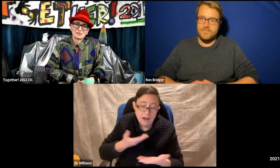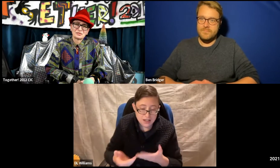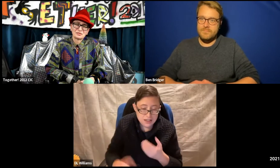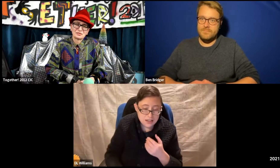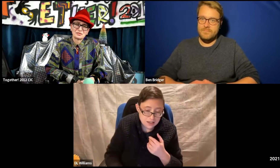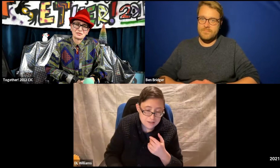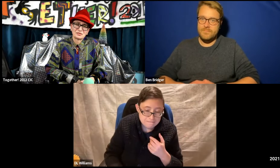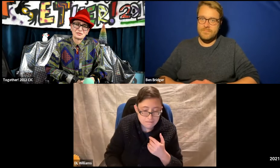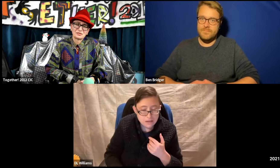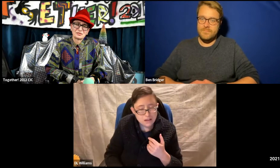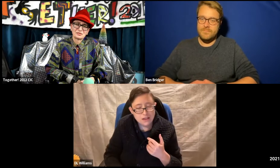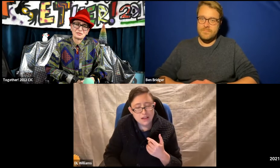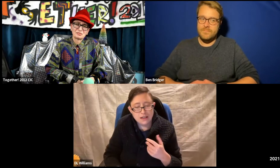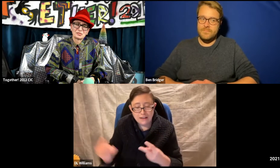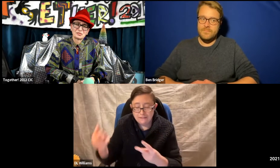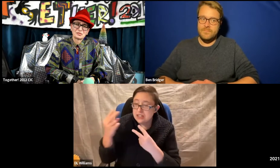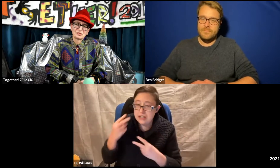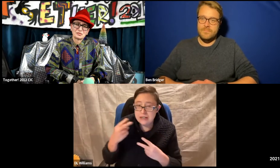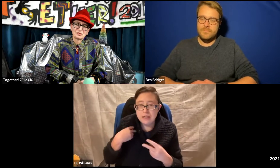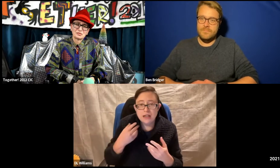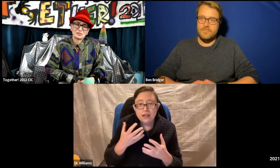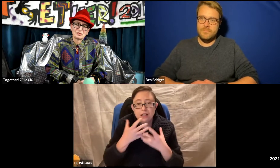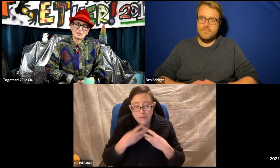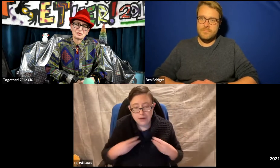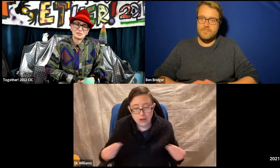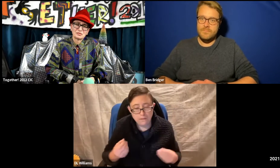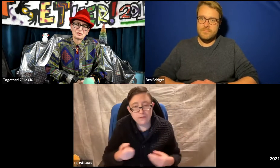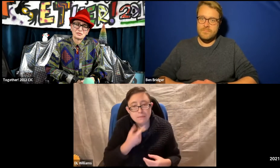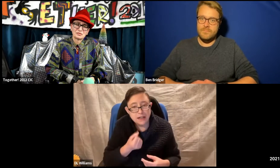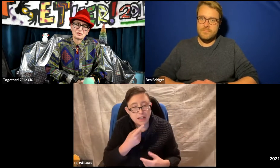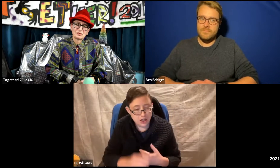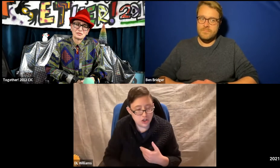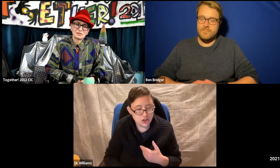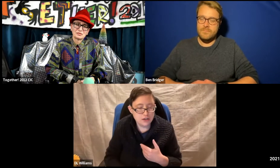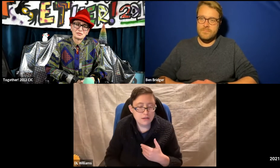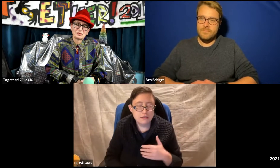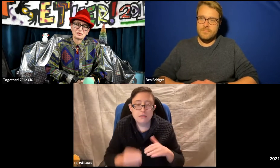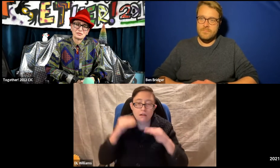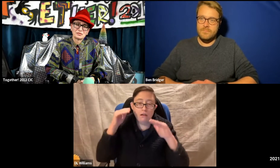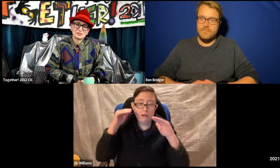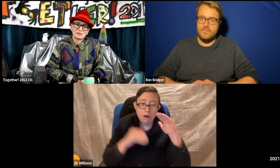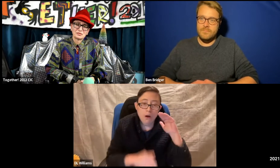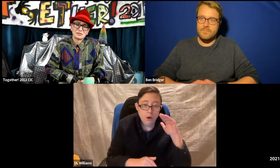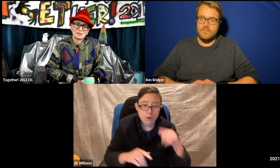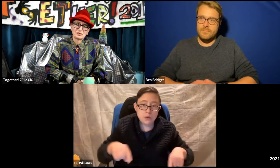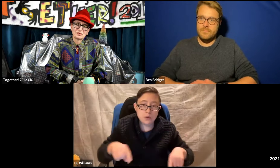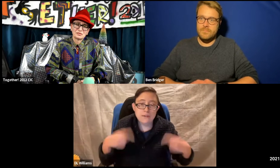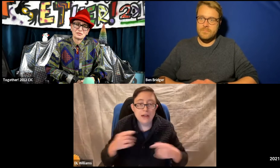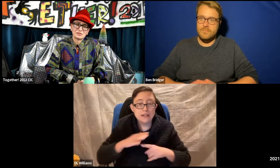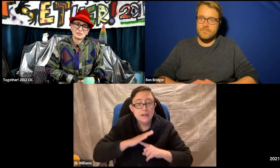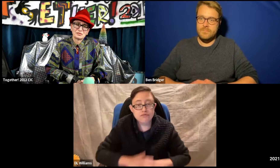They have seen me coming off medication. The lows of antidepressant withdrawal,